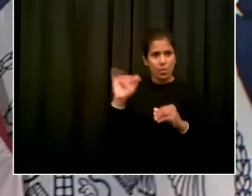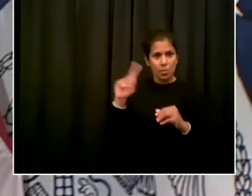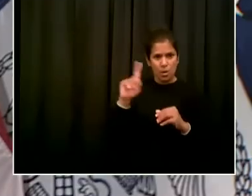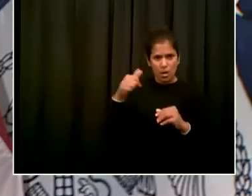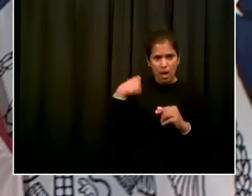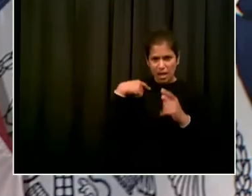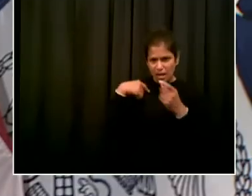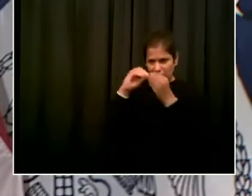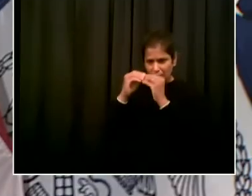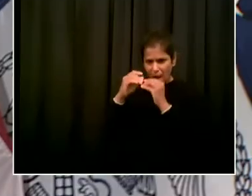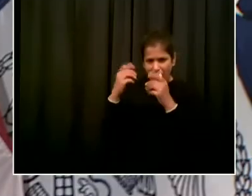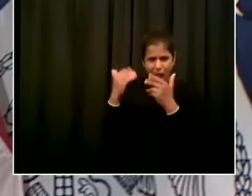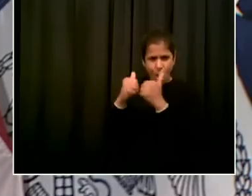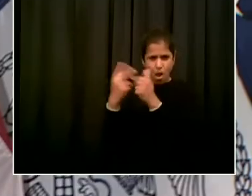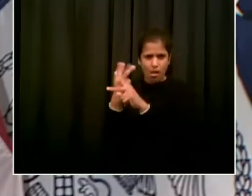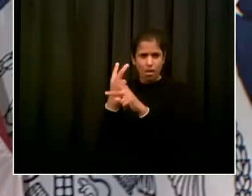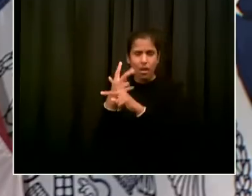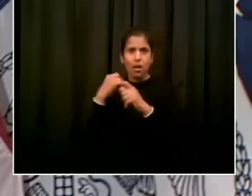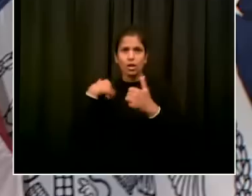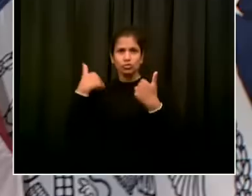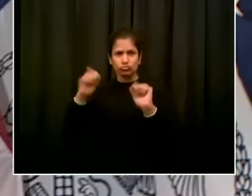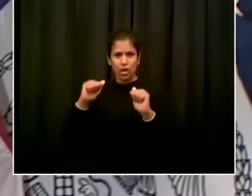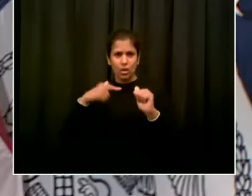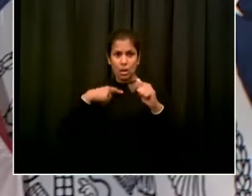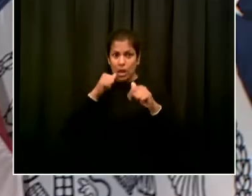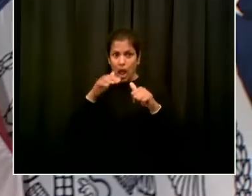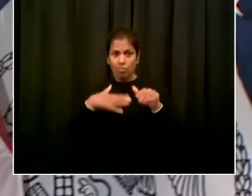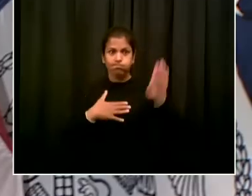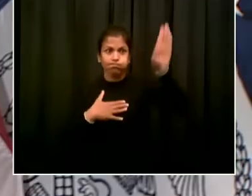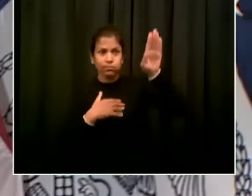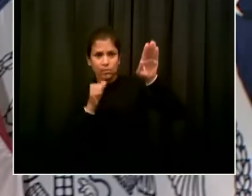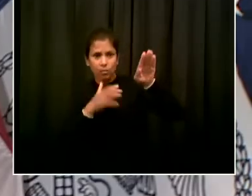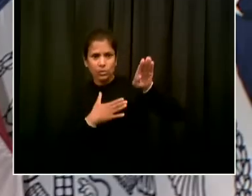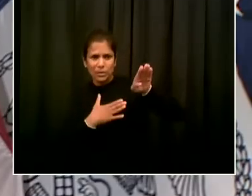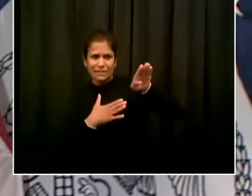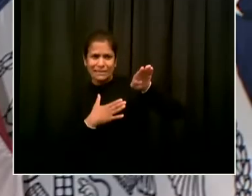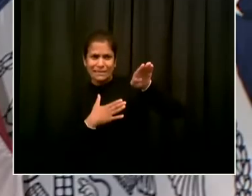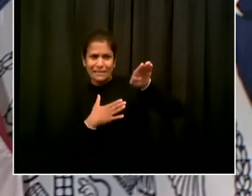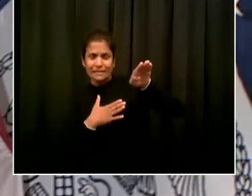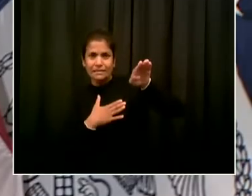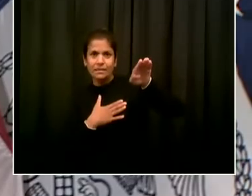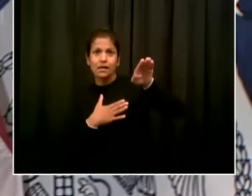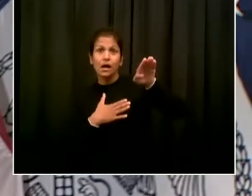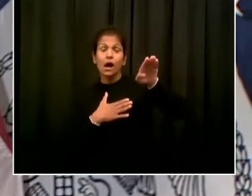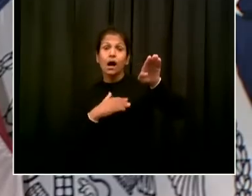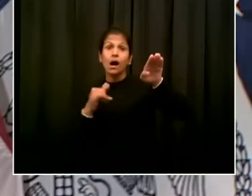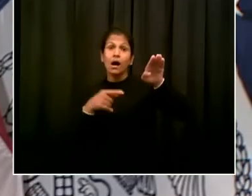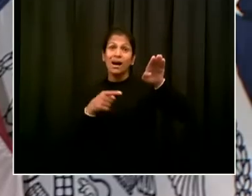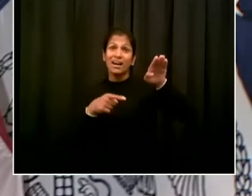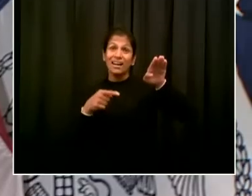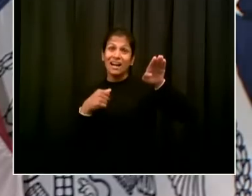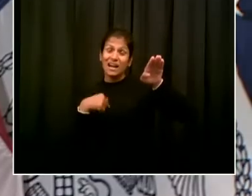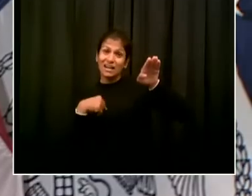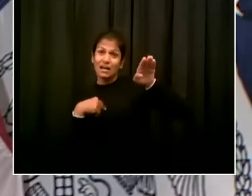THE ZIP CODES WITH THE CONSISTENCY WITH T WHAWWE SAAW EAEARLIEIE. R WE ARE SEEING